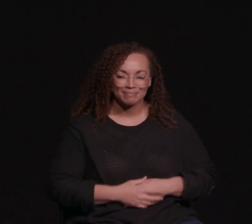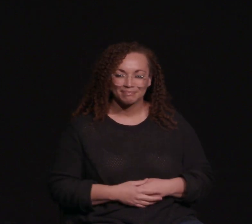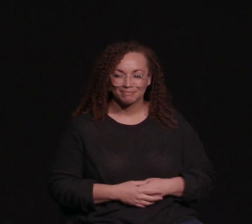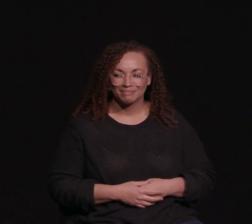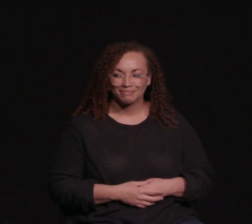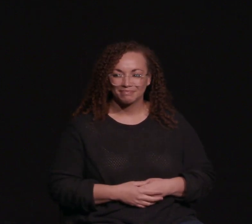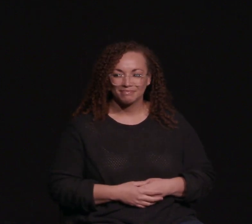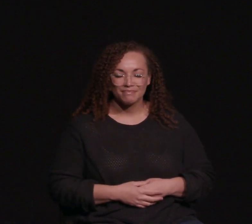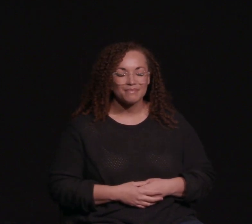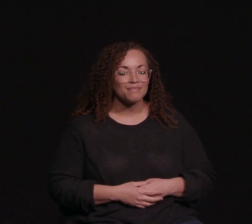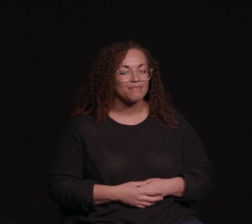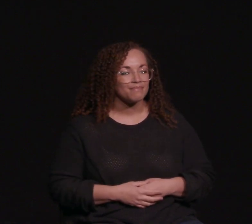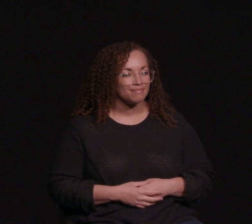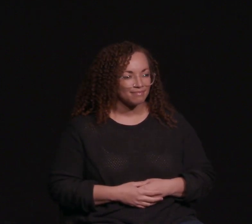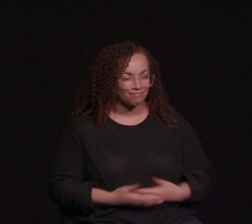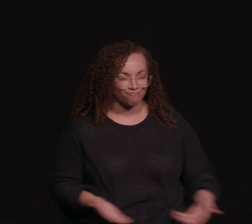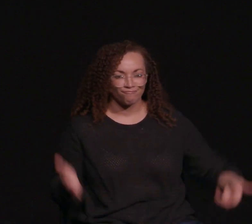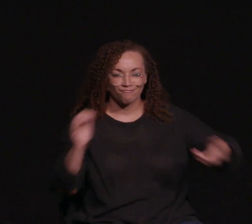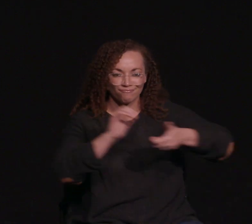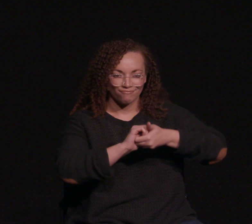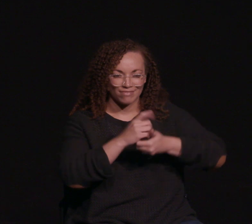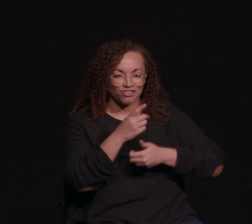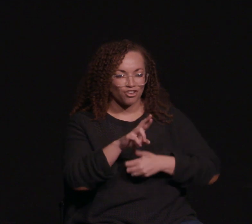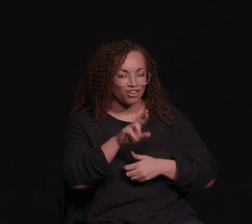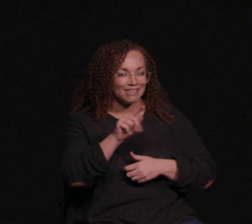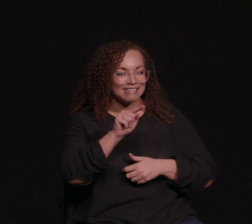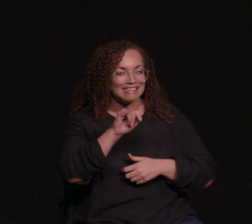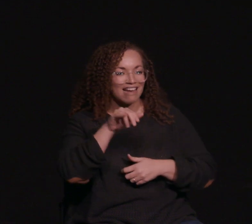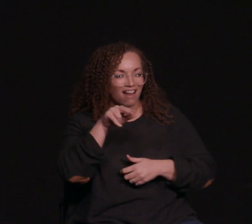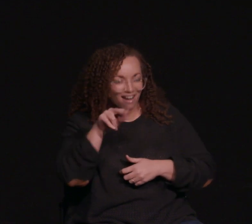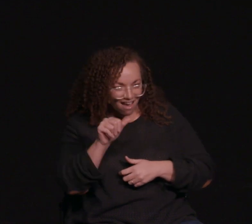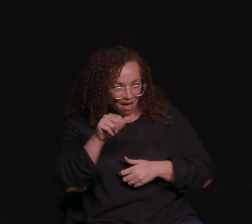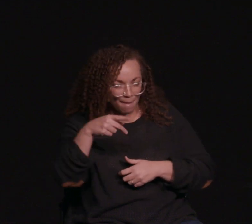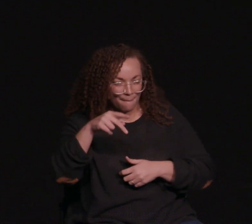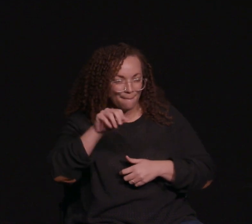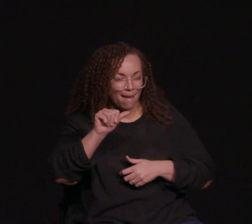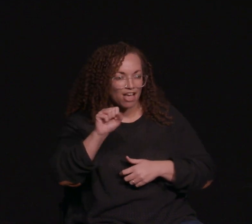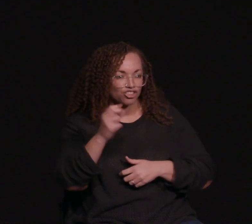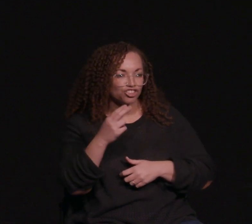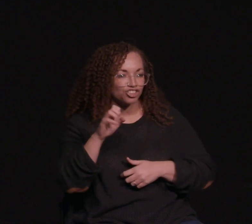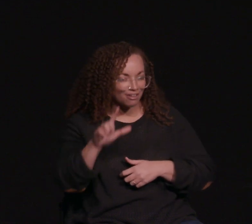And along with Dr. Tianna S. Paschel as director of the